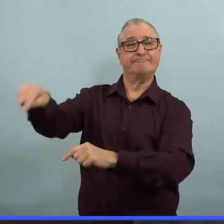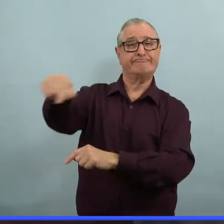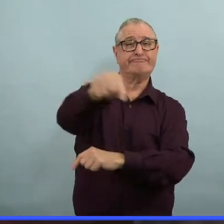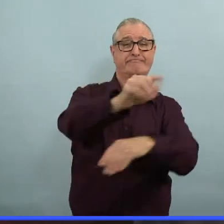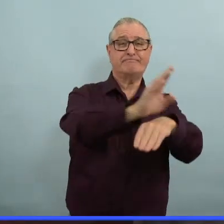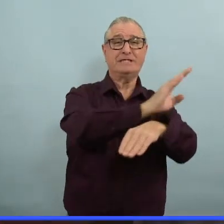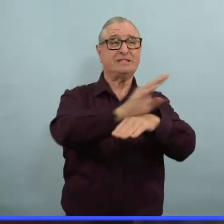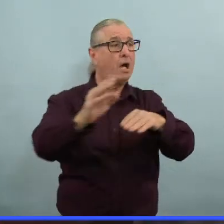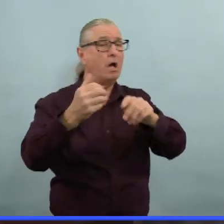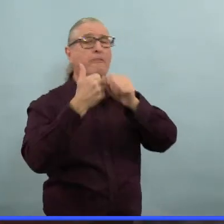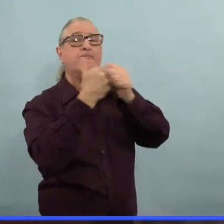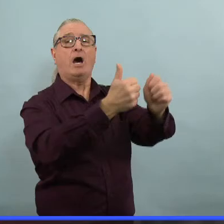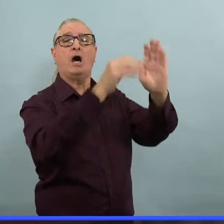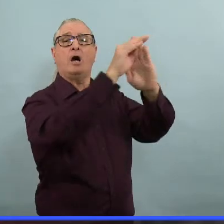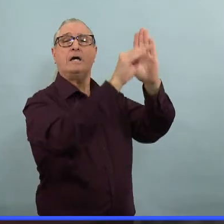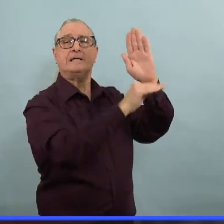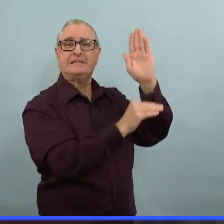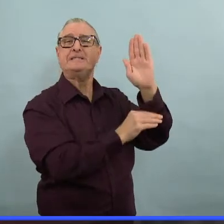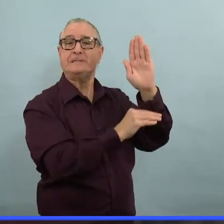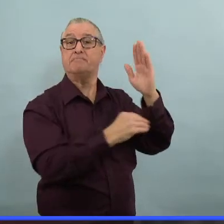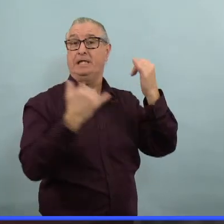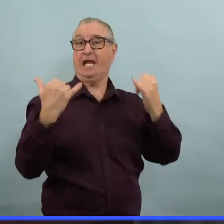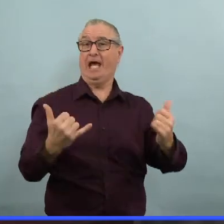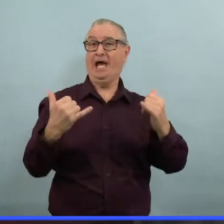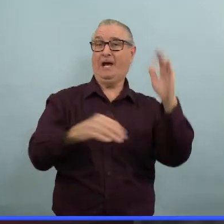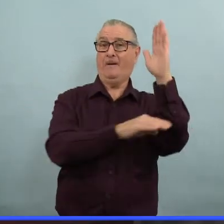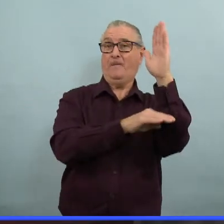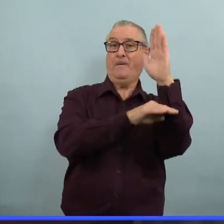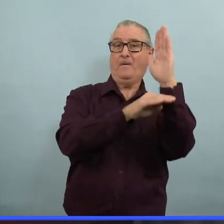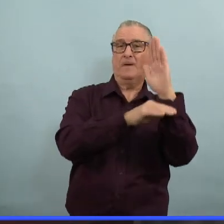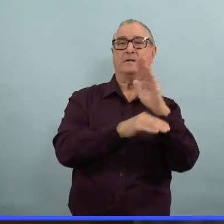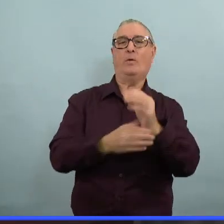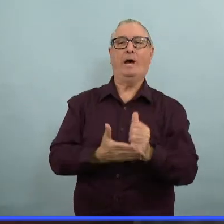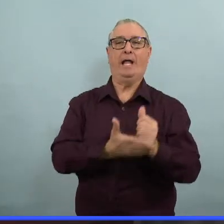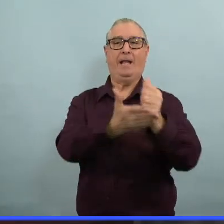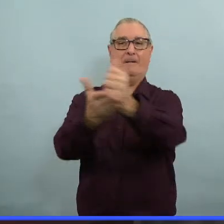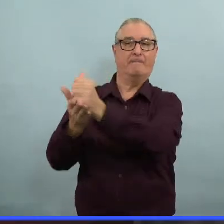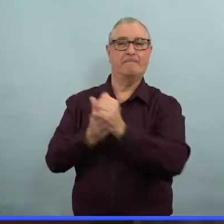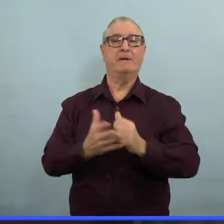stakeholders as we move through this pandemic and continue to learn to live with this virus